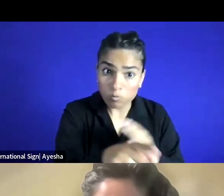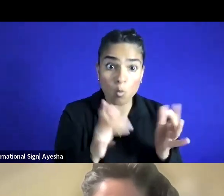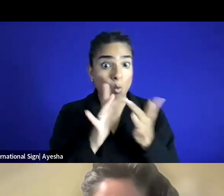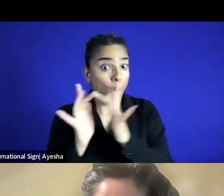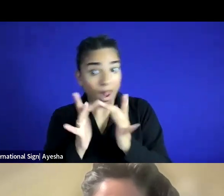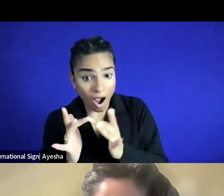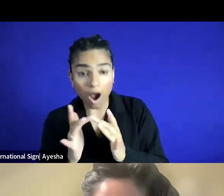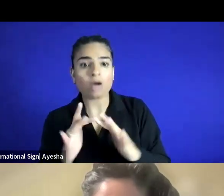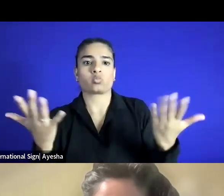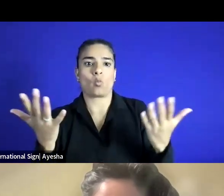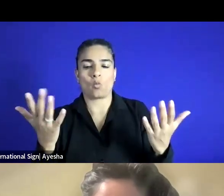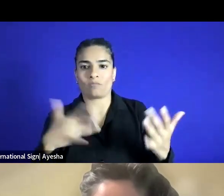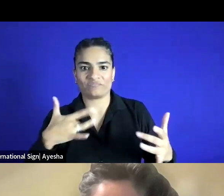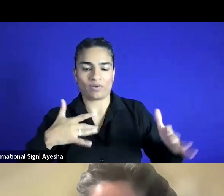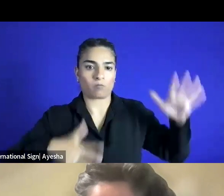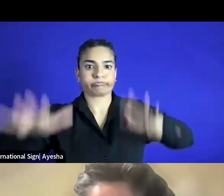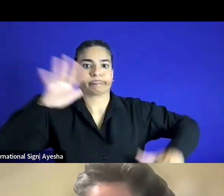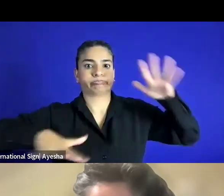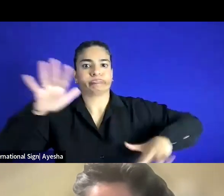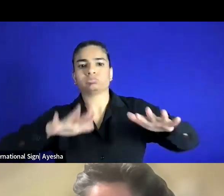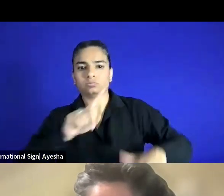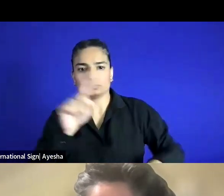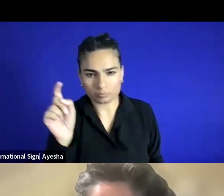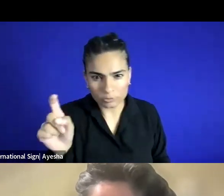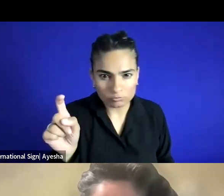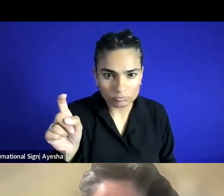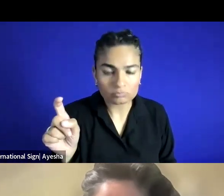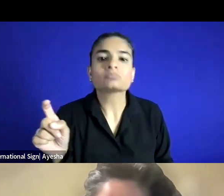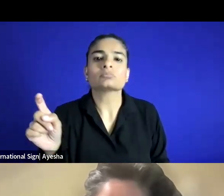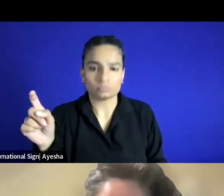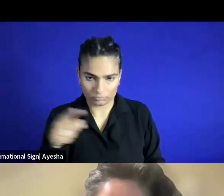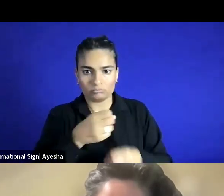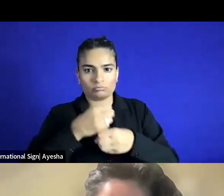And then click on that and all the, thematic focus that you're interested in